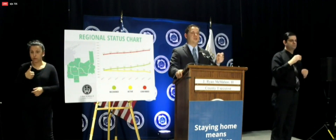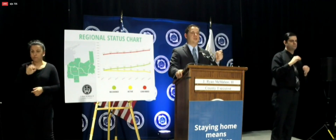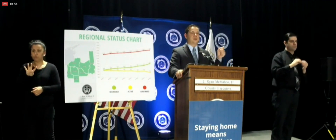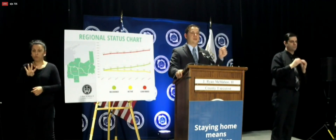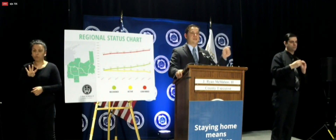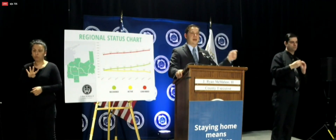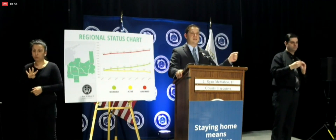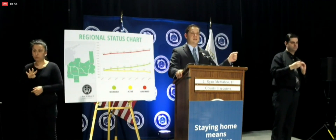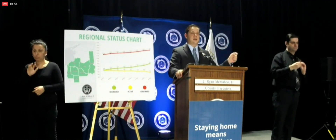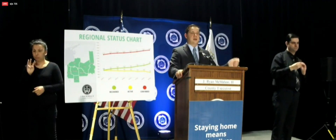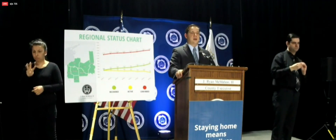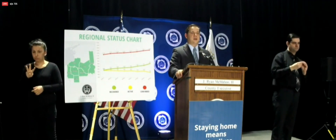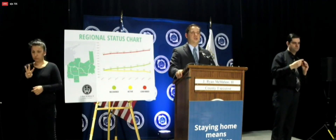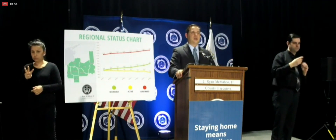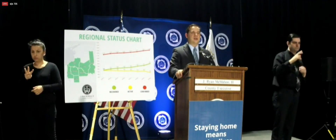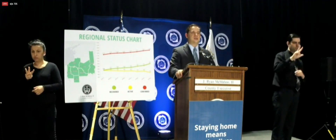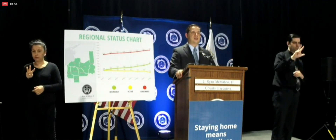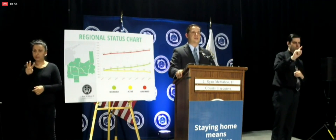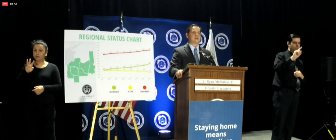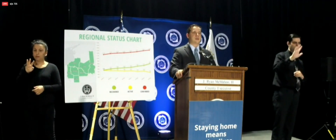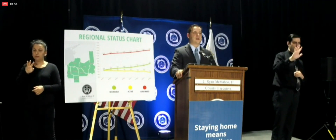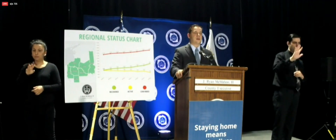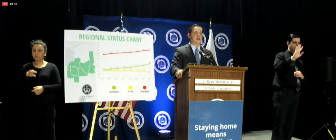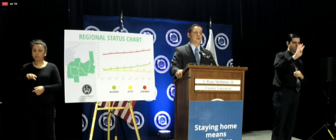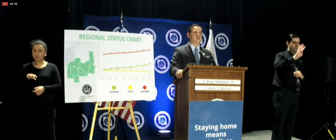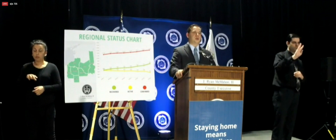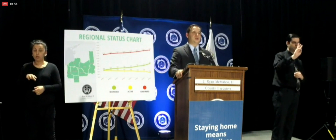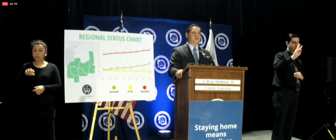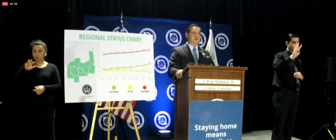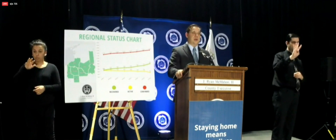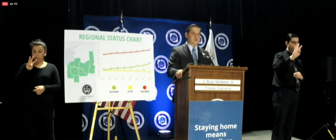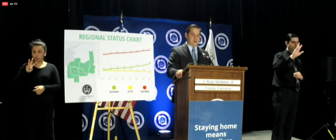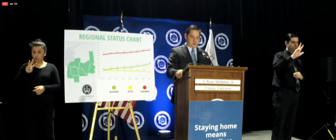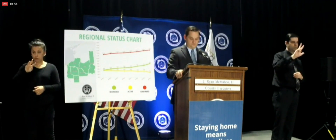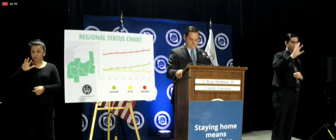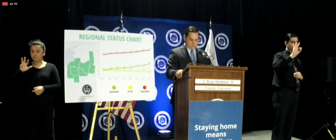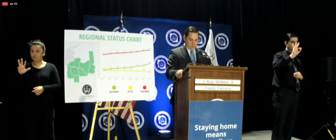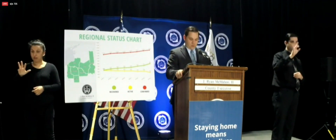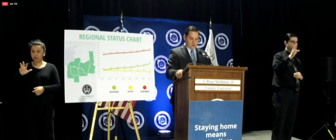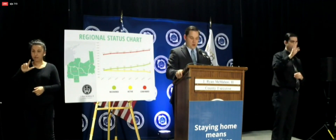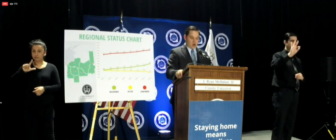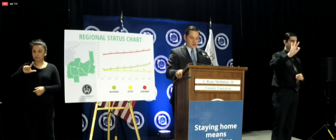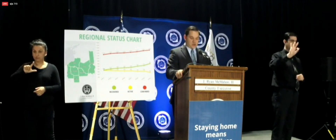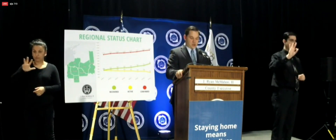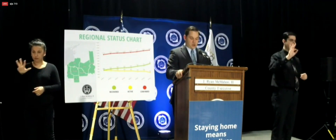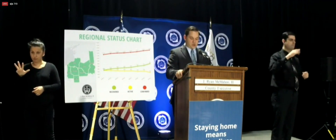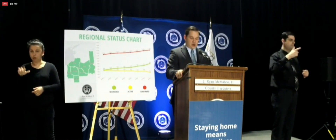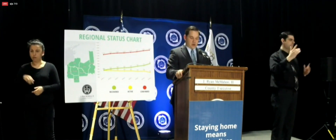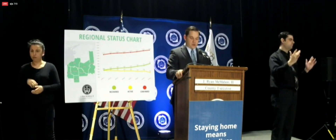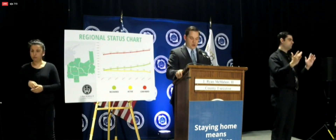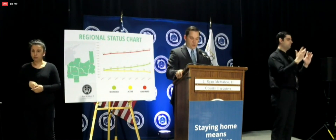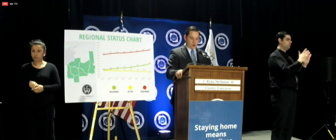AGAIN YOU CALL THIS HOTLINE TO GET YOUR SYMPTOMS CHECKED, POTENTIALLY TO GO AND GET A TEST AT OUR TRIAGE TESTING SITE AT SYRACUSE COMMUNITY HEALTH